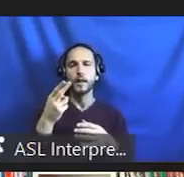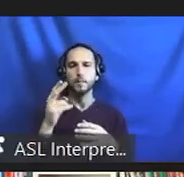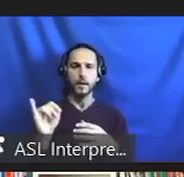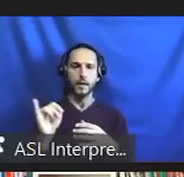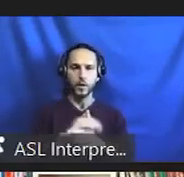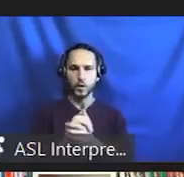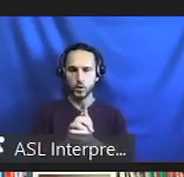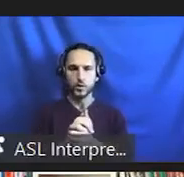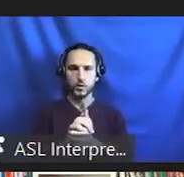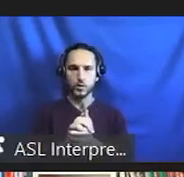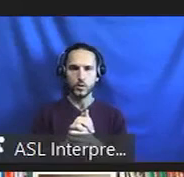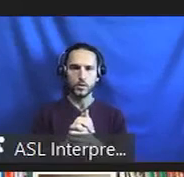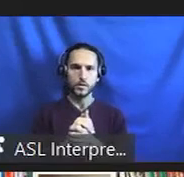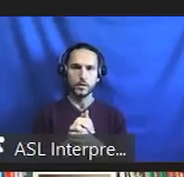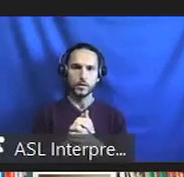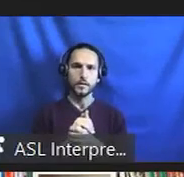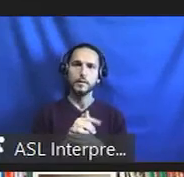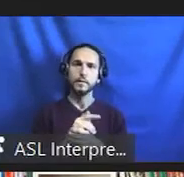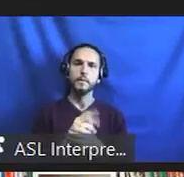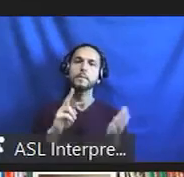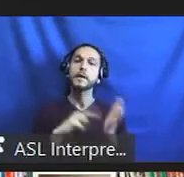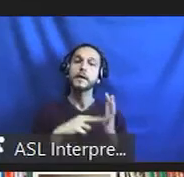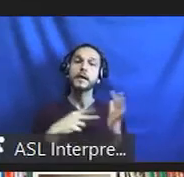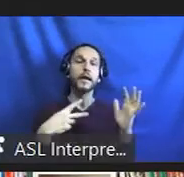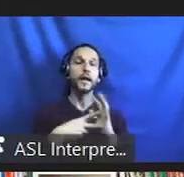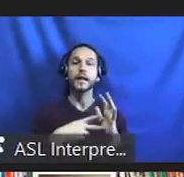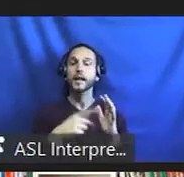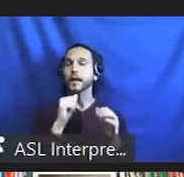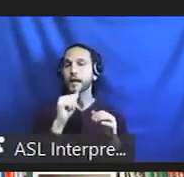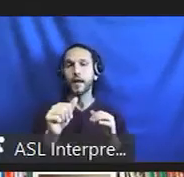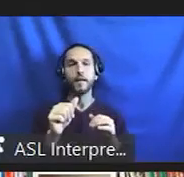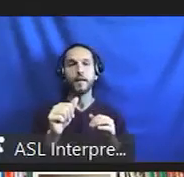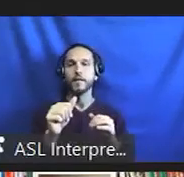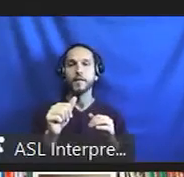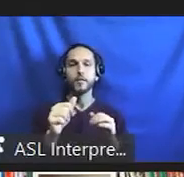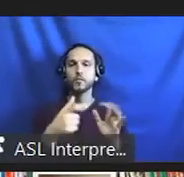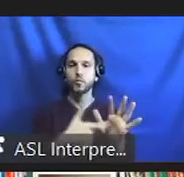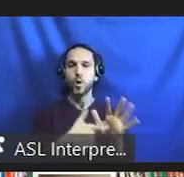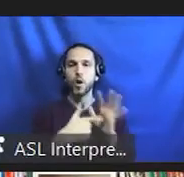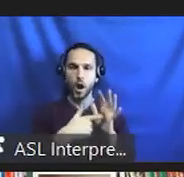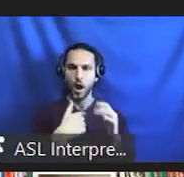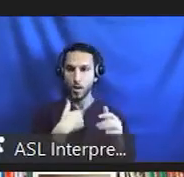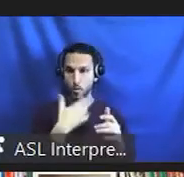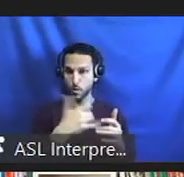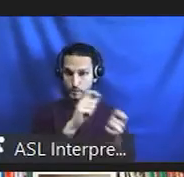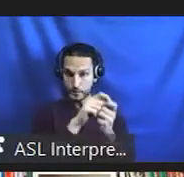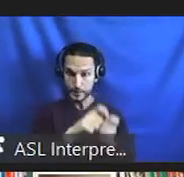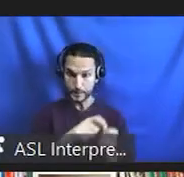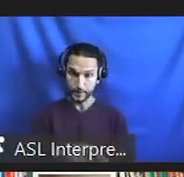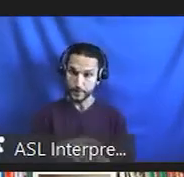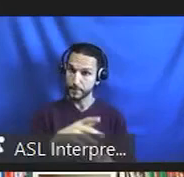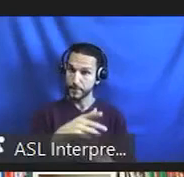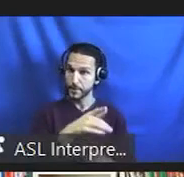So you're not bound to-- if someone says, well, I want this. OK, well, they asked for this, so we have to provide this.